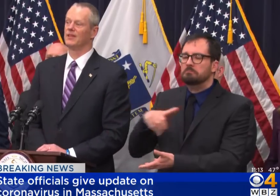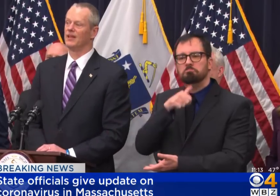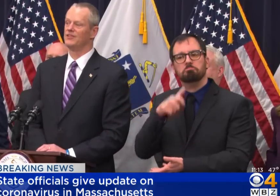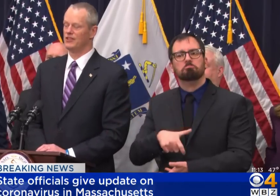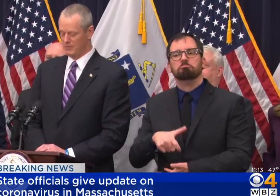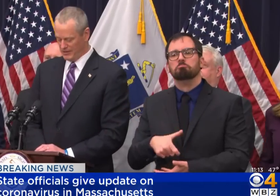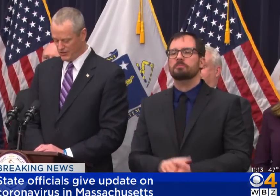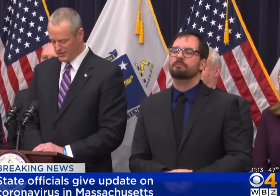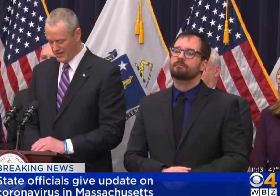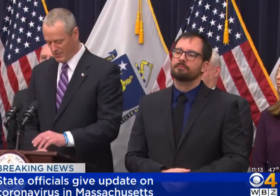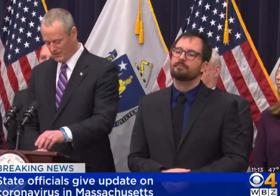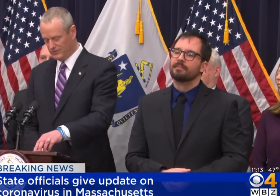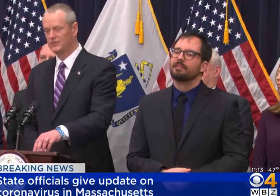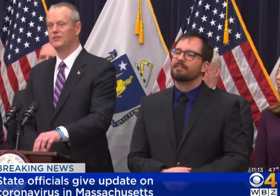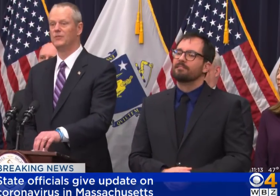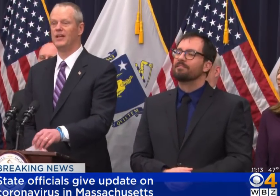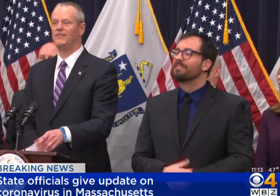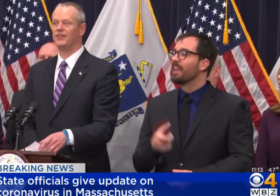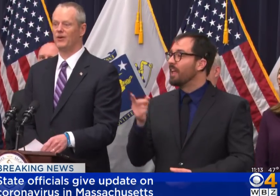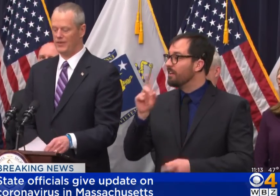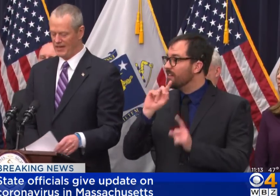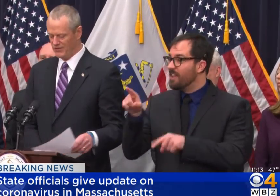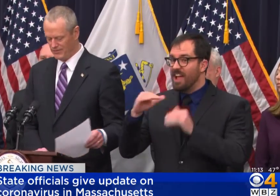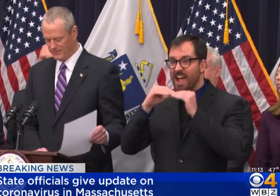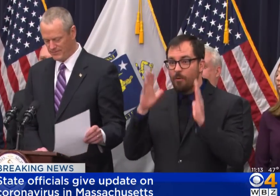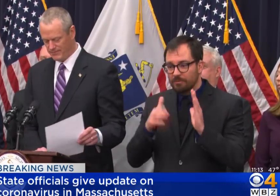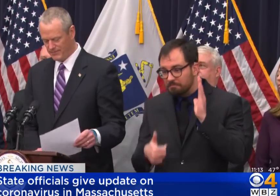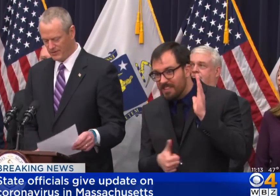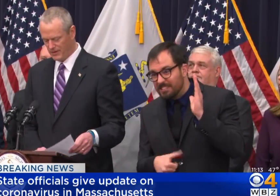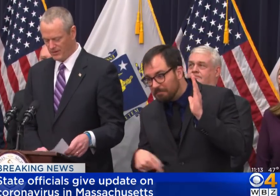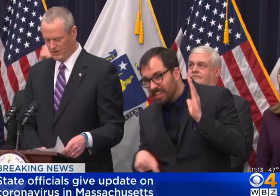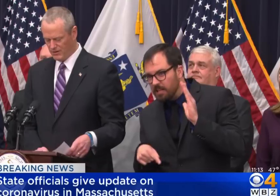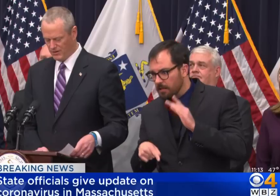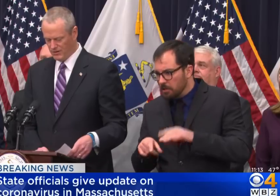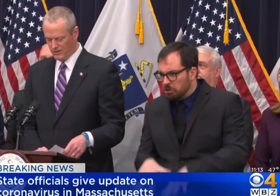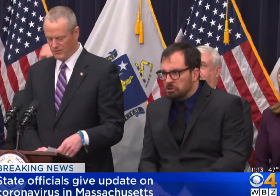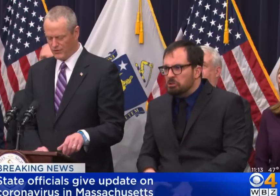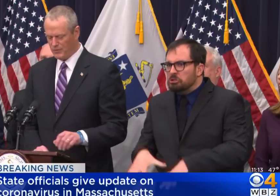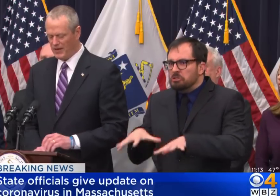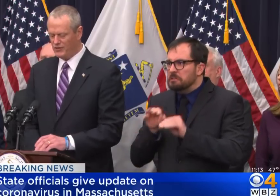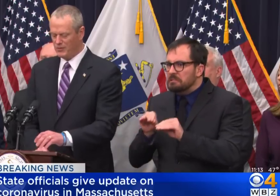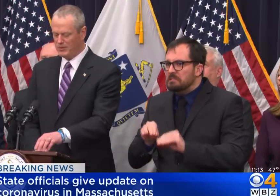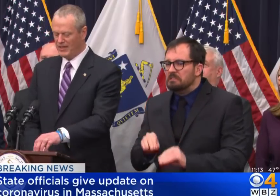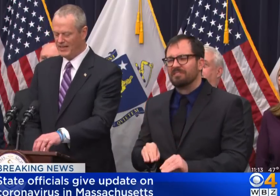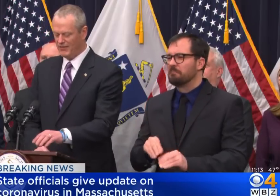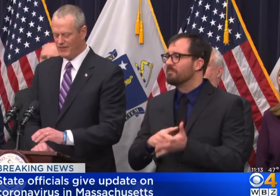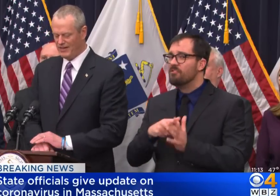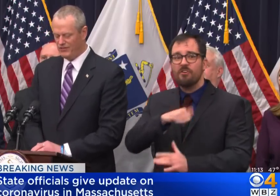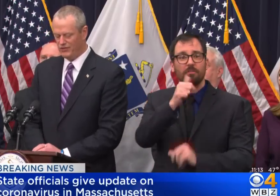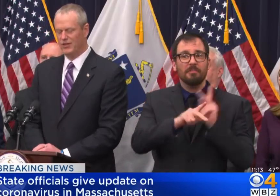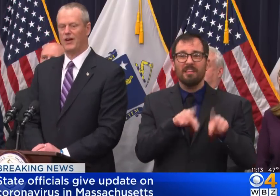THEIR HEADS, GET A FEW EXTRA ITEMS WHEN YOU GO OUT. PERFECTLY APPROPRIATE. FILLING YOUR BASEMENT WITH TWO